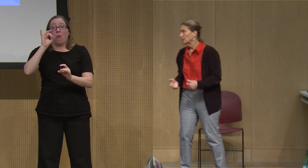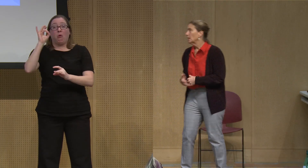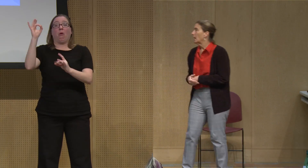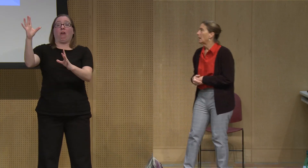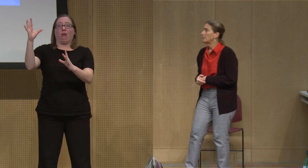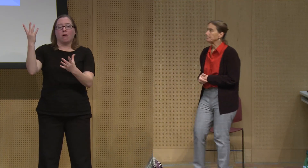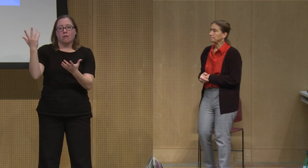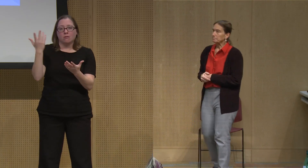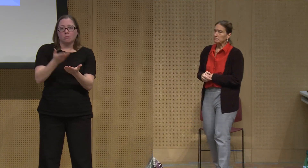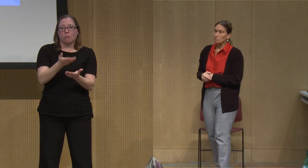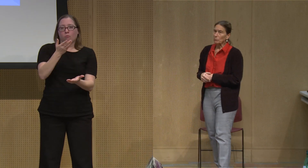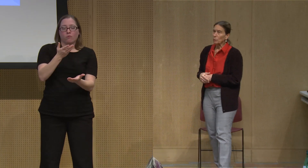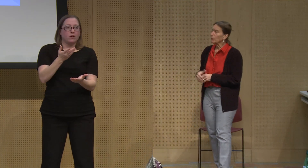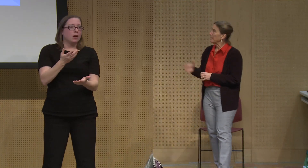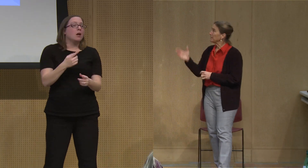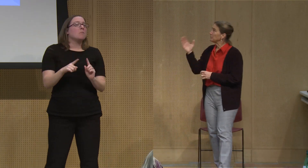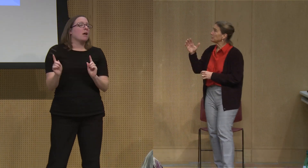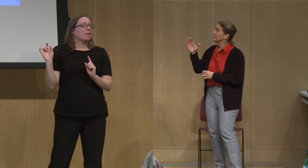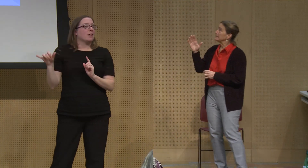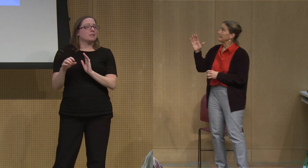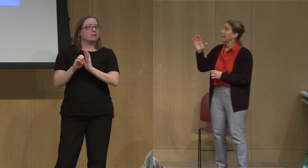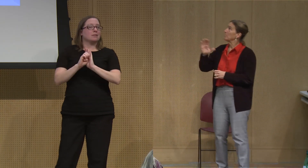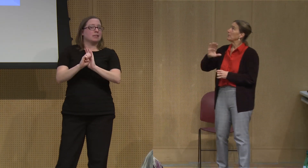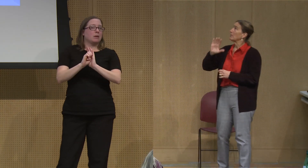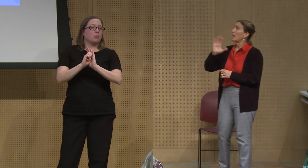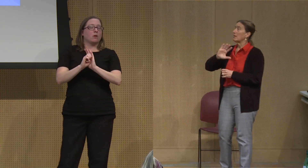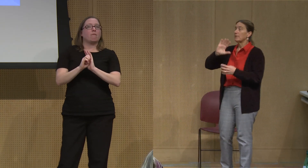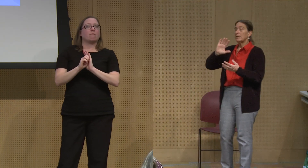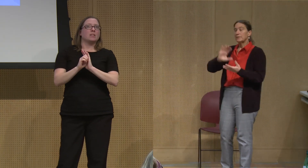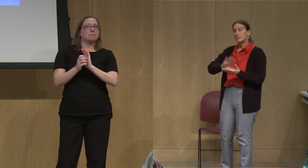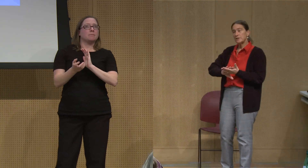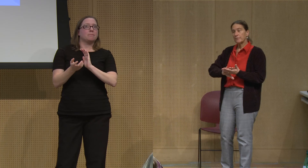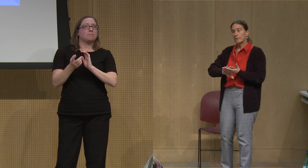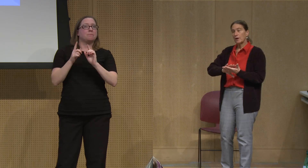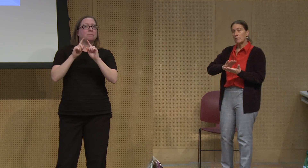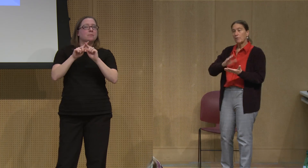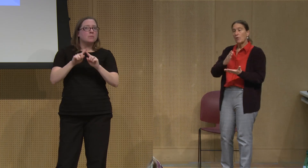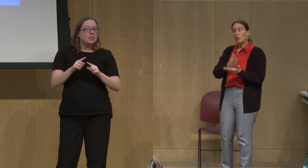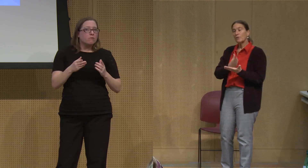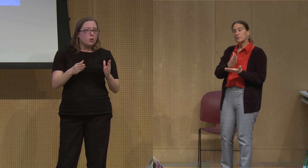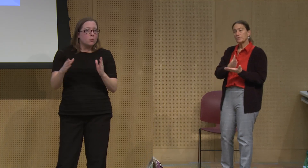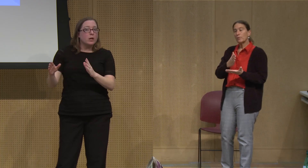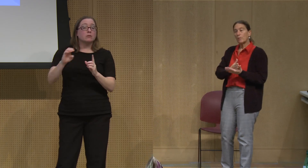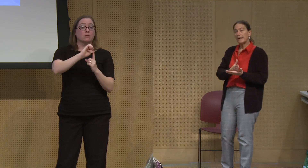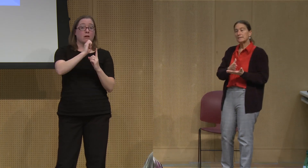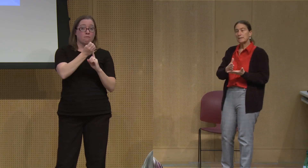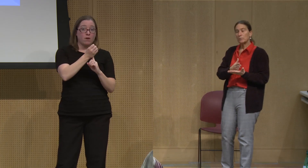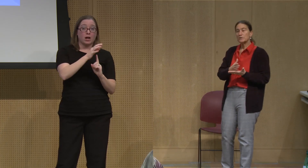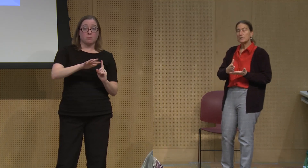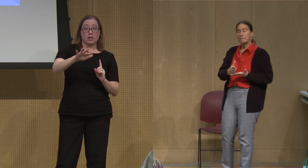BUT IT'S JUST AN EXAMPLE OF THE DIFFEREN-- OF ALL THE DIFFERENT WAYS IN WHICH THE ENVIRONMENT